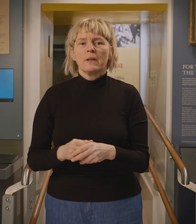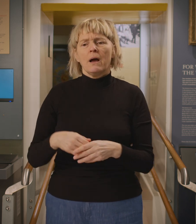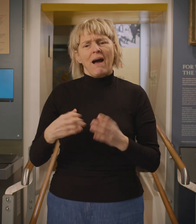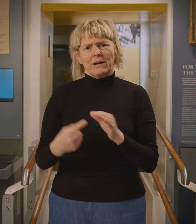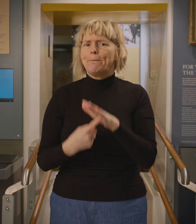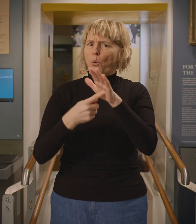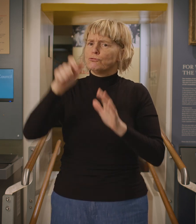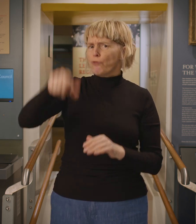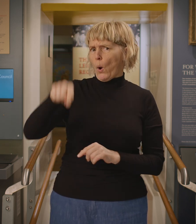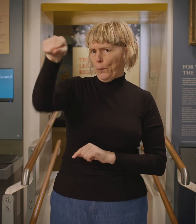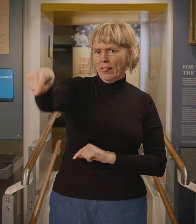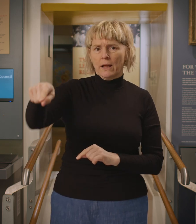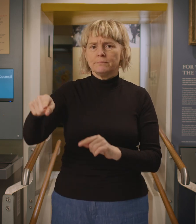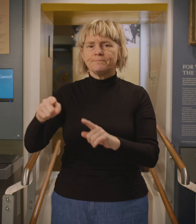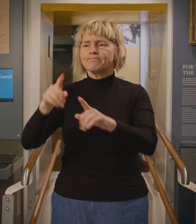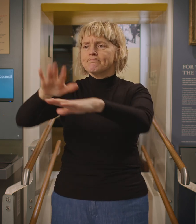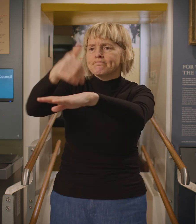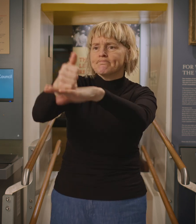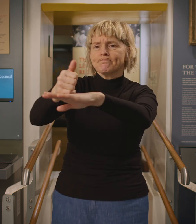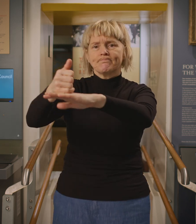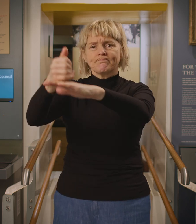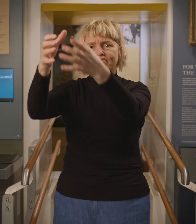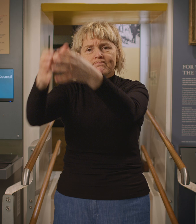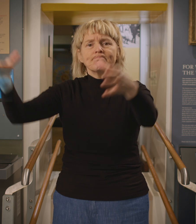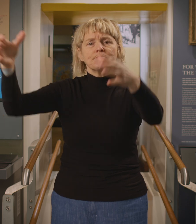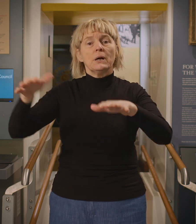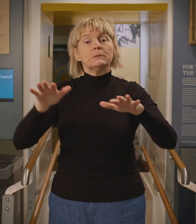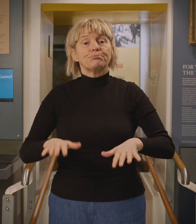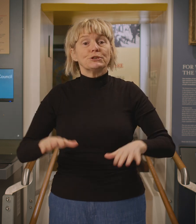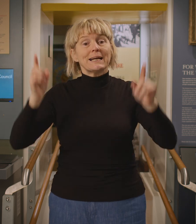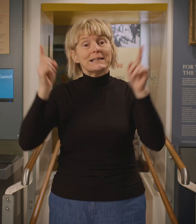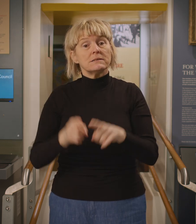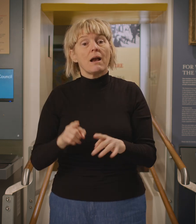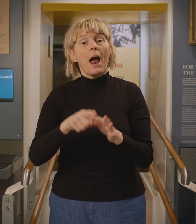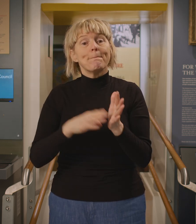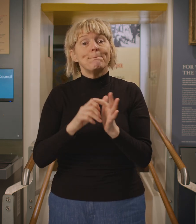playing an important role in the formation of the British Indian Empire.